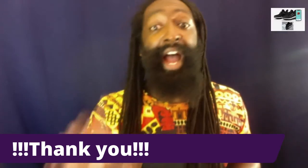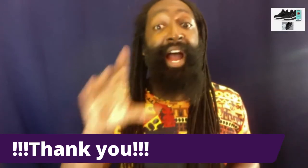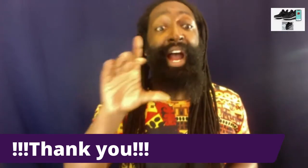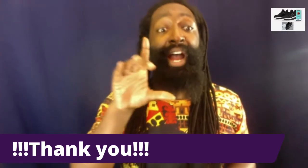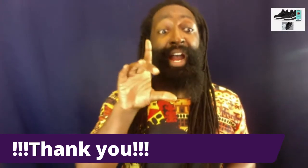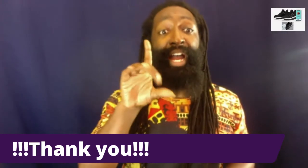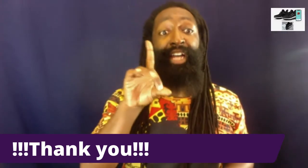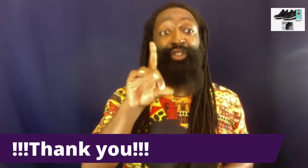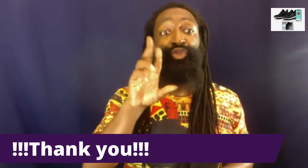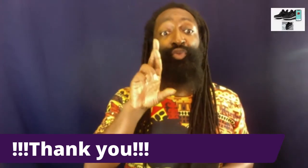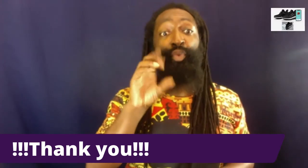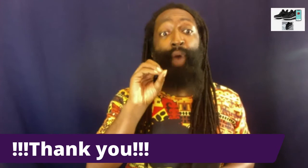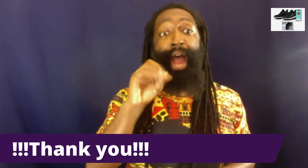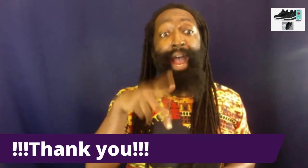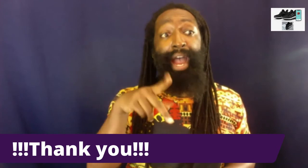So I wanna make sure I don't miss anyone.